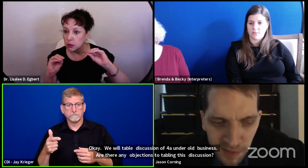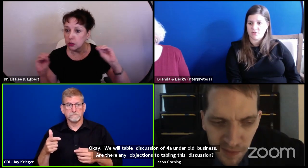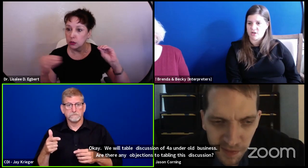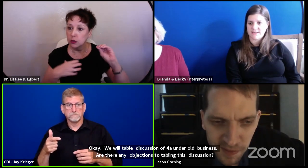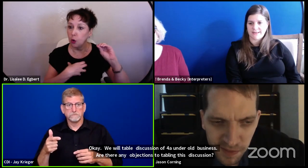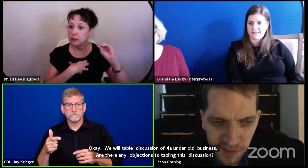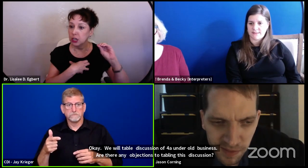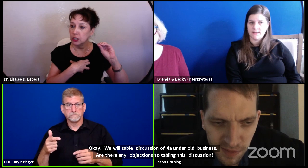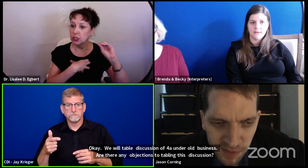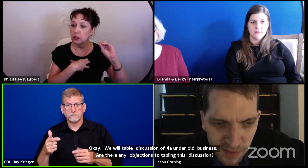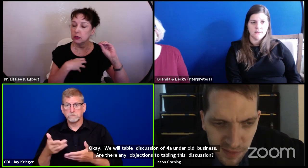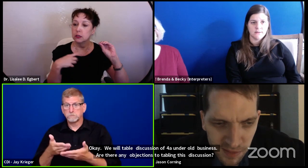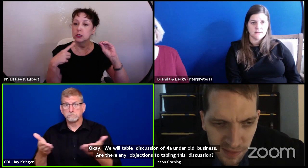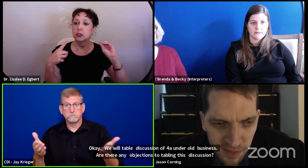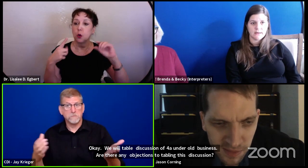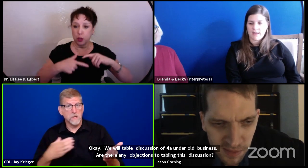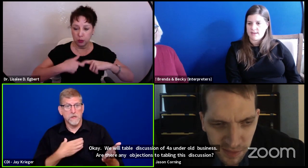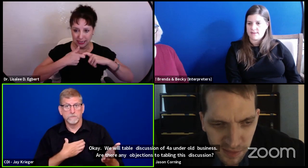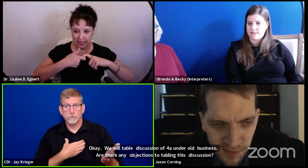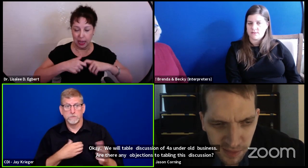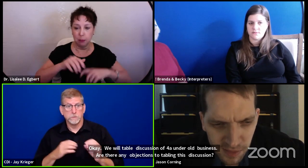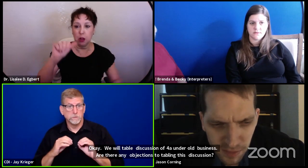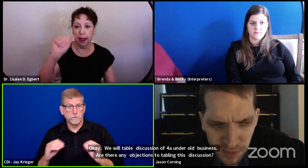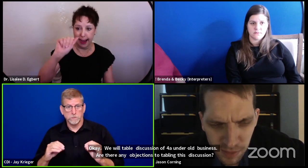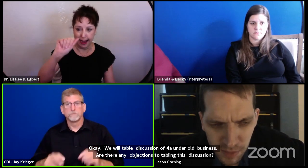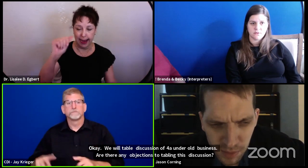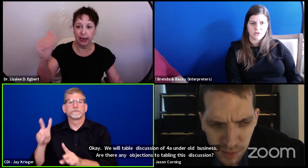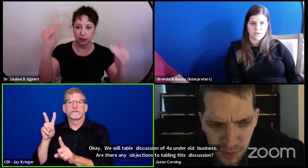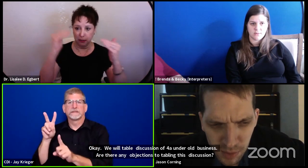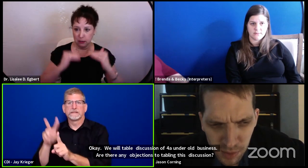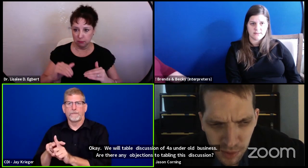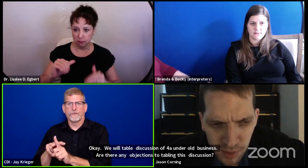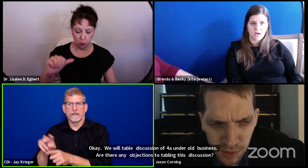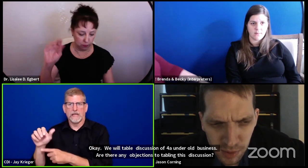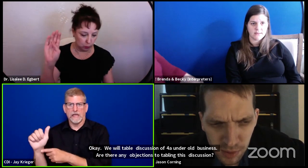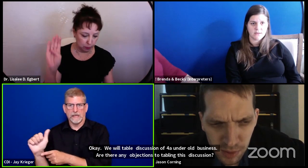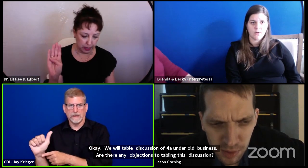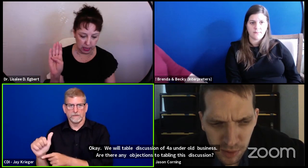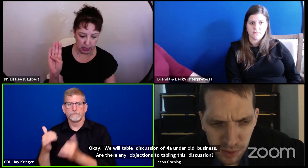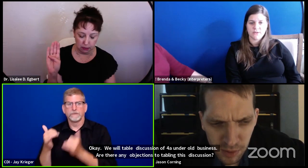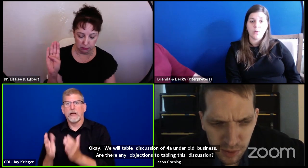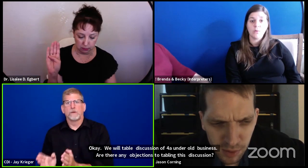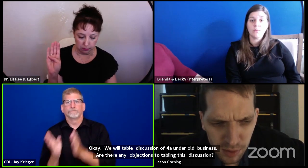Michele seconded Larry and Greg James' comments. Okay.